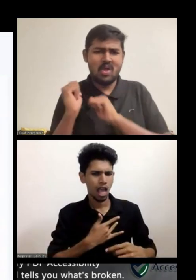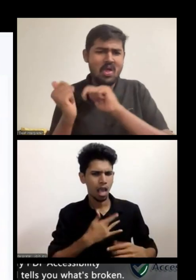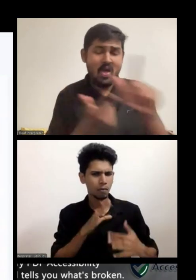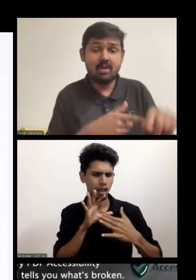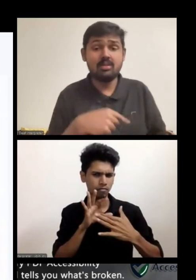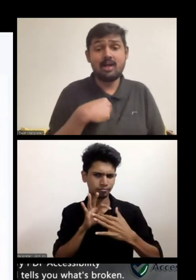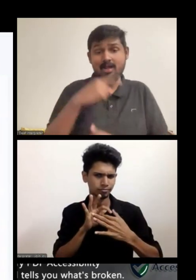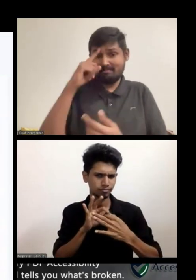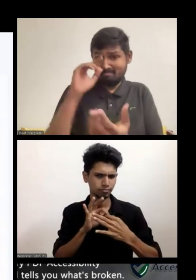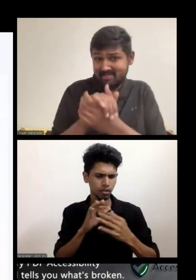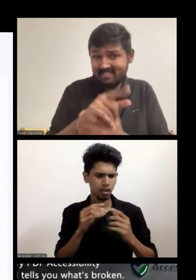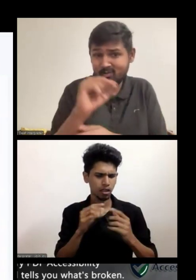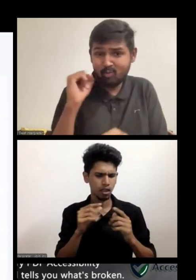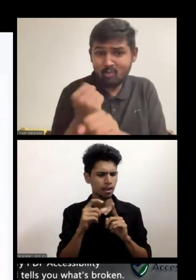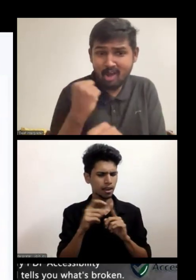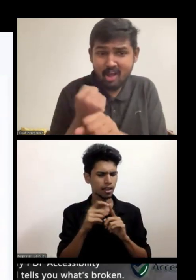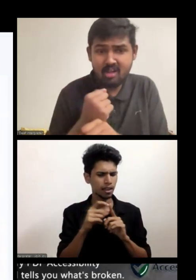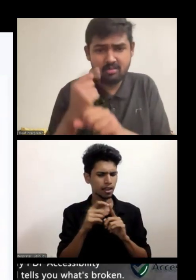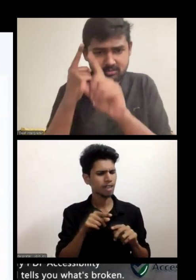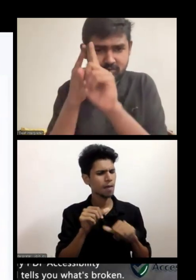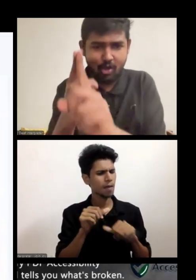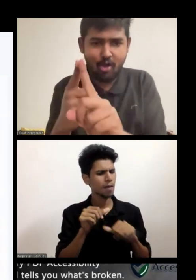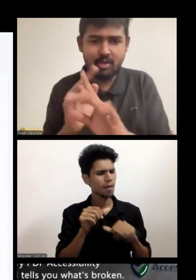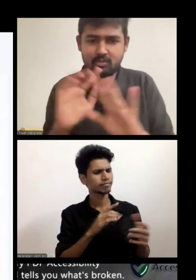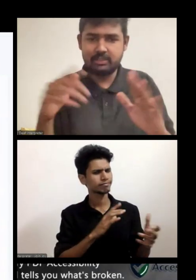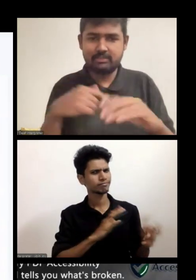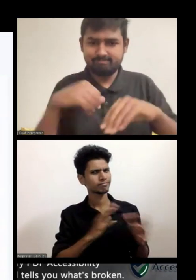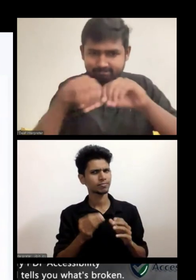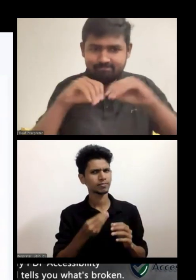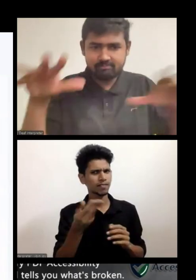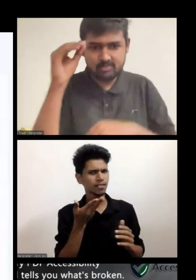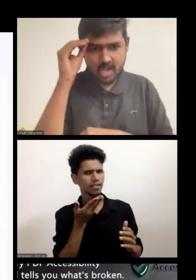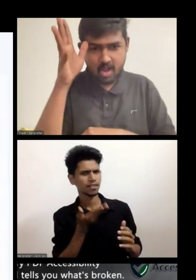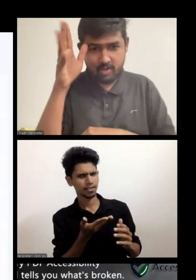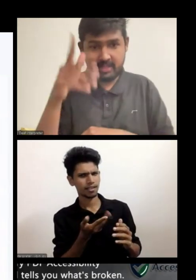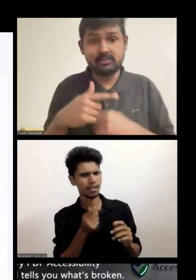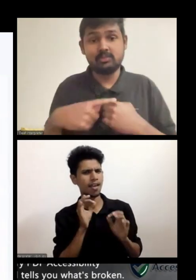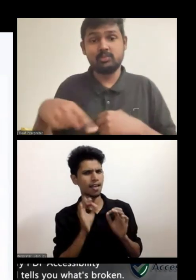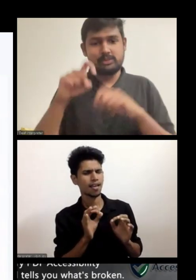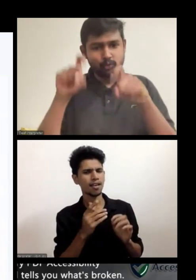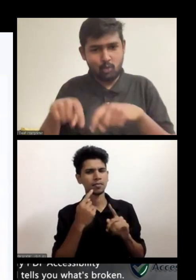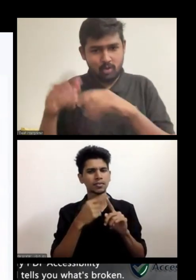PDFs or all the documents that are promoting or providing details about your business or anything